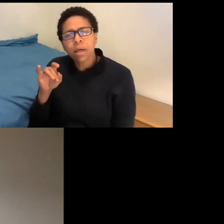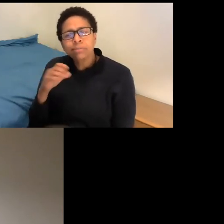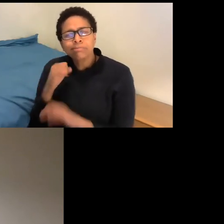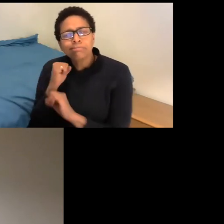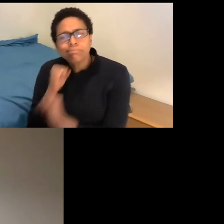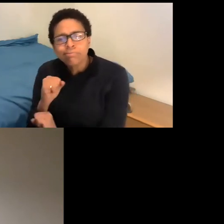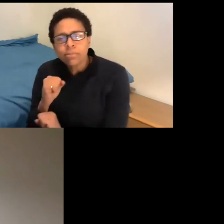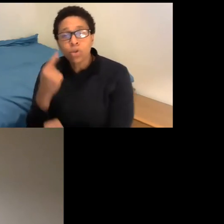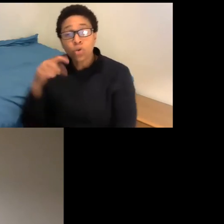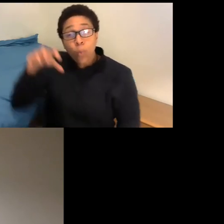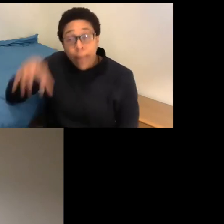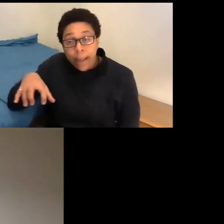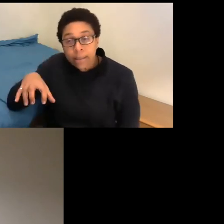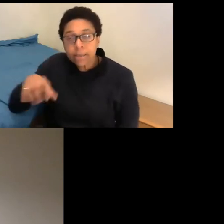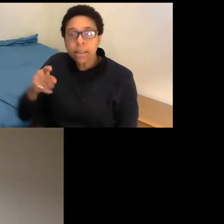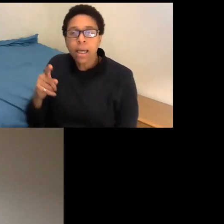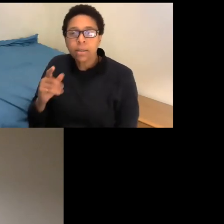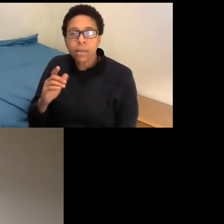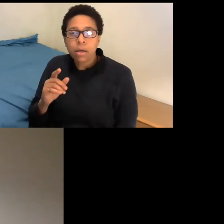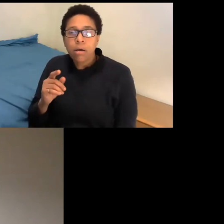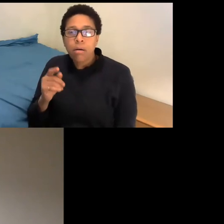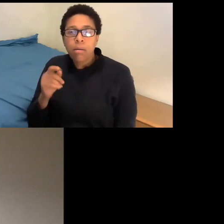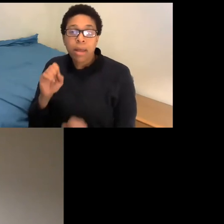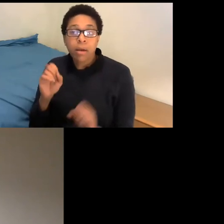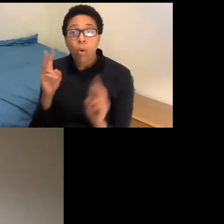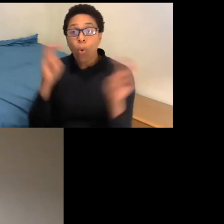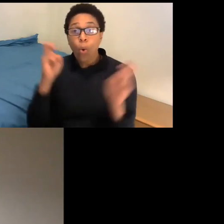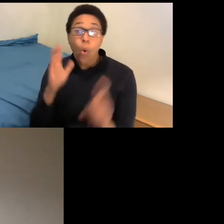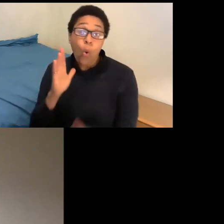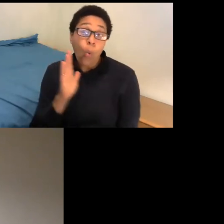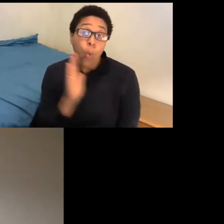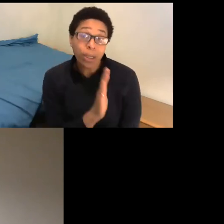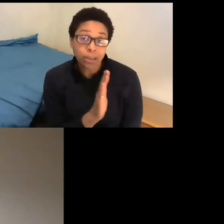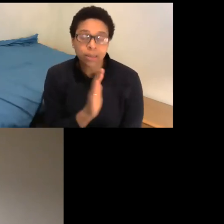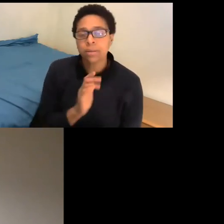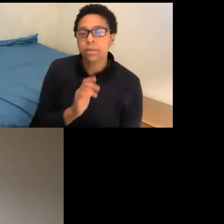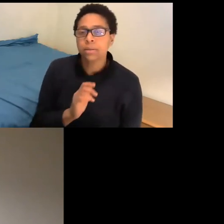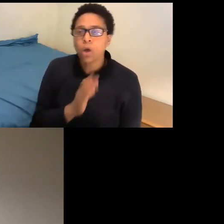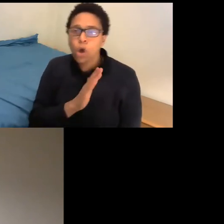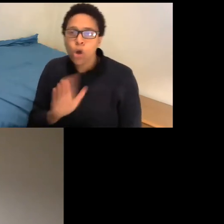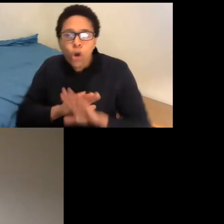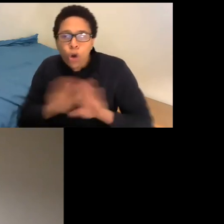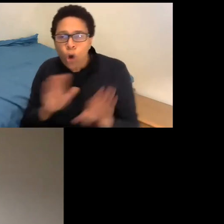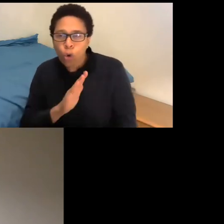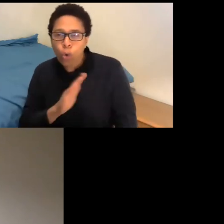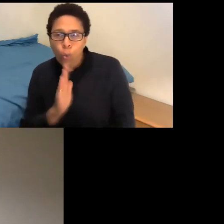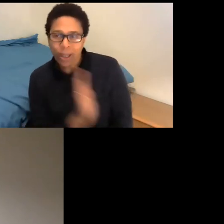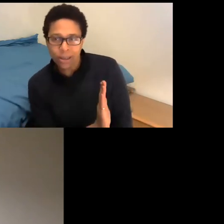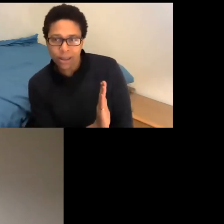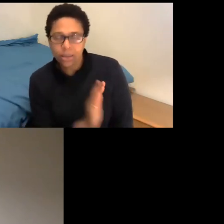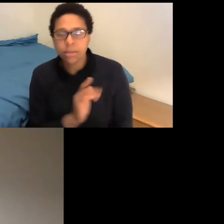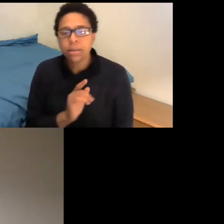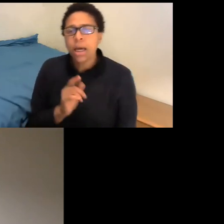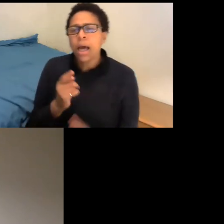and non-Westness, in brackets, sorry for the clumsy terms, through music, and other forms of artistic expression and